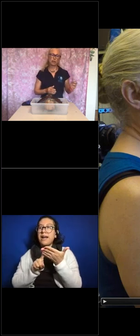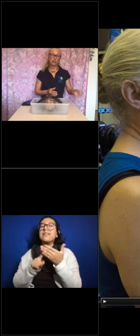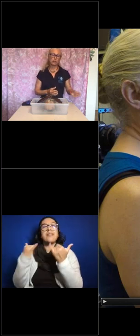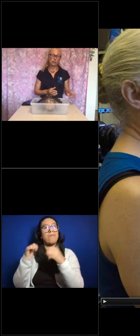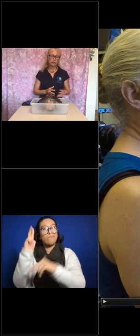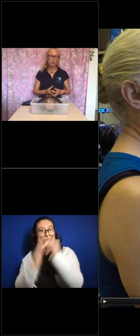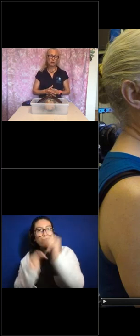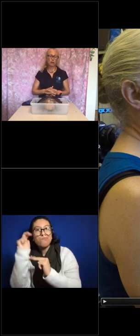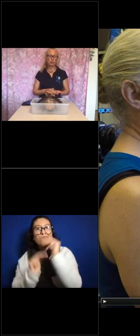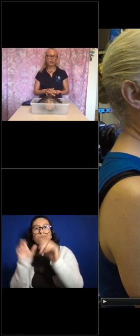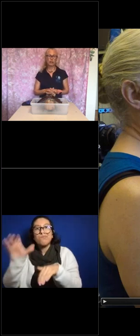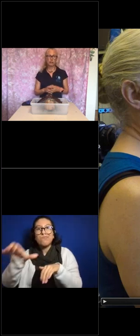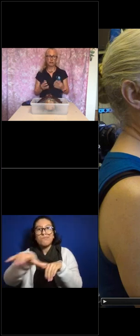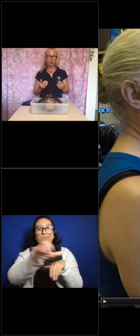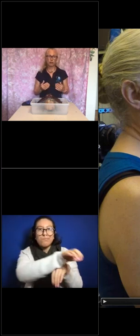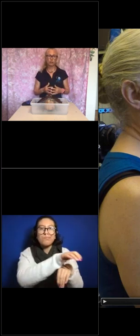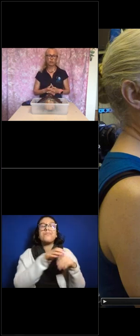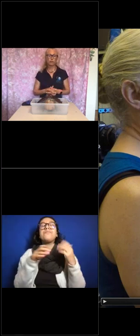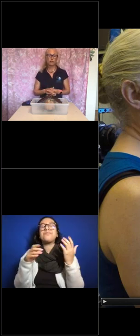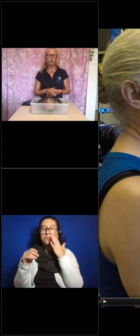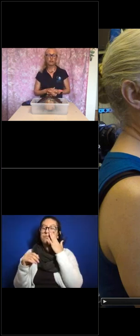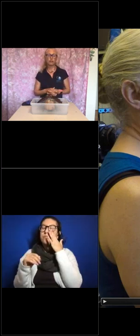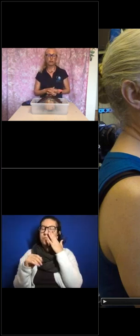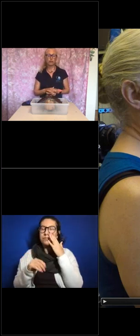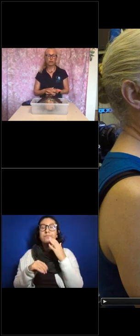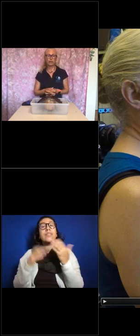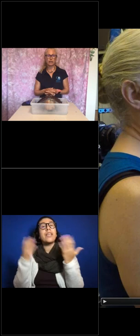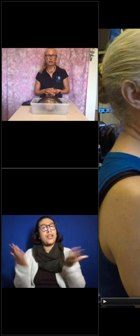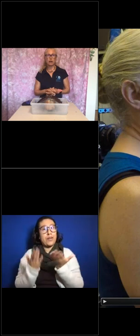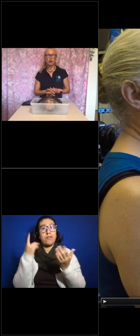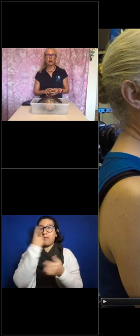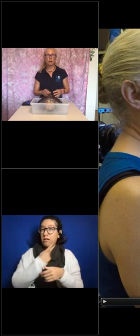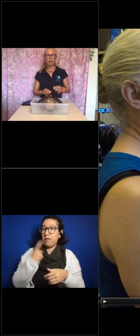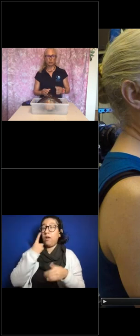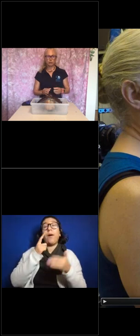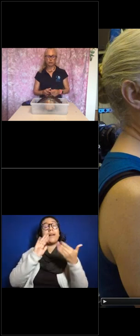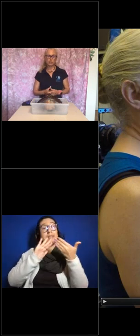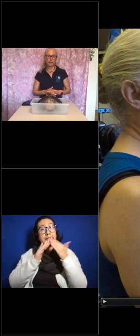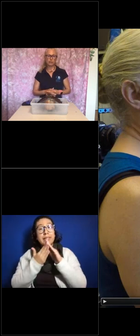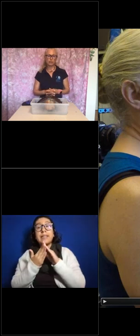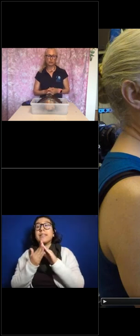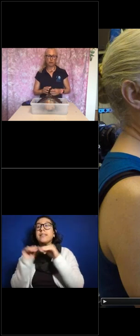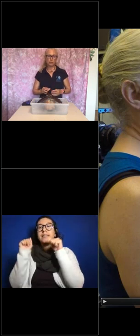in Waikiki that are already in Honolulu that are already able to withstand a tsunami